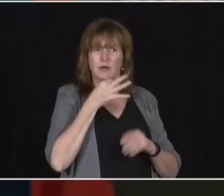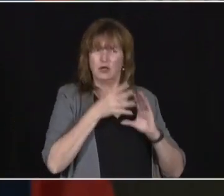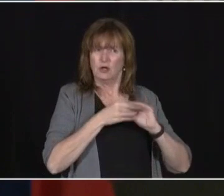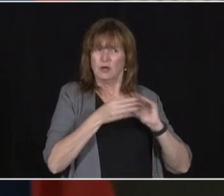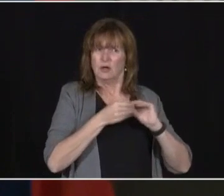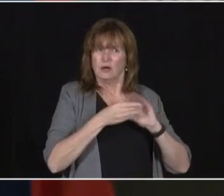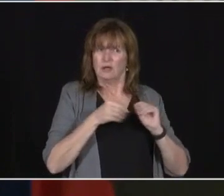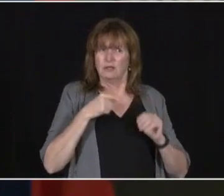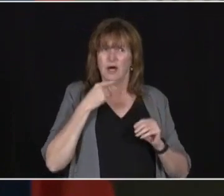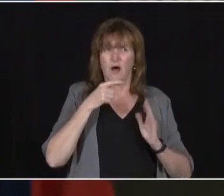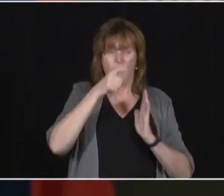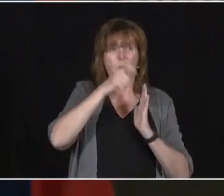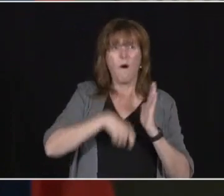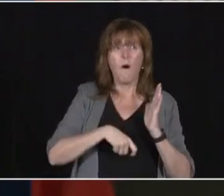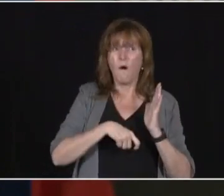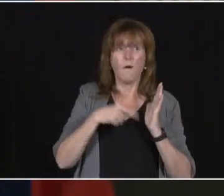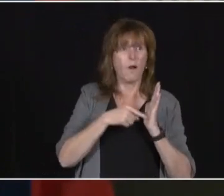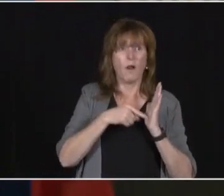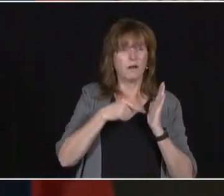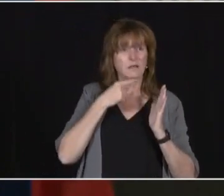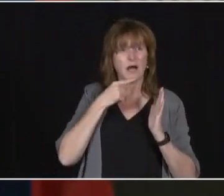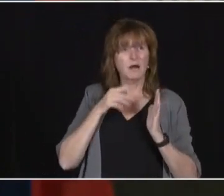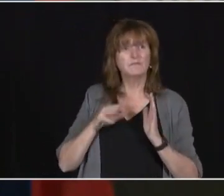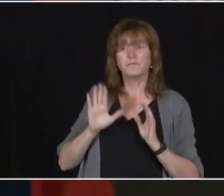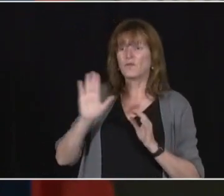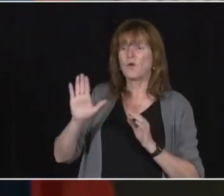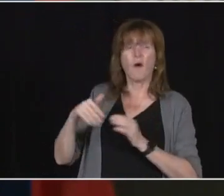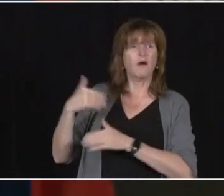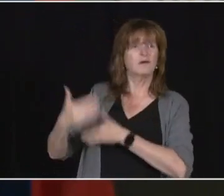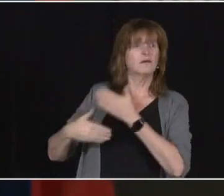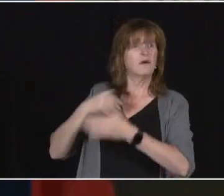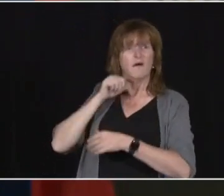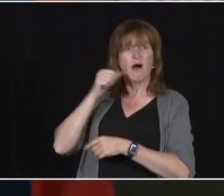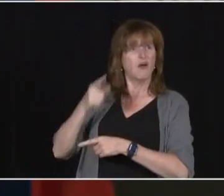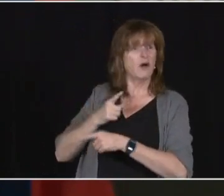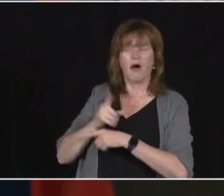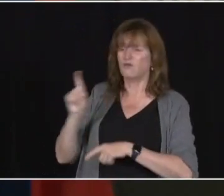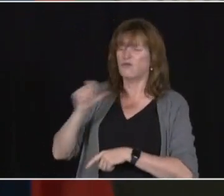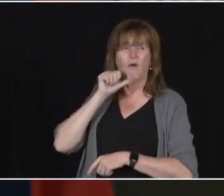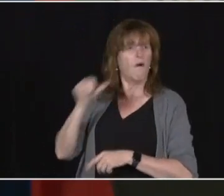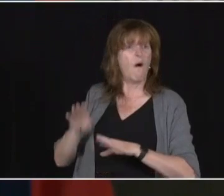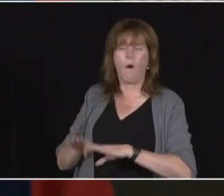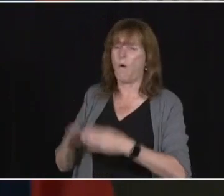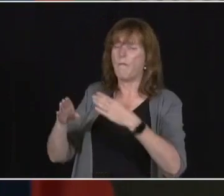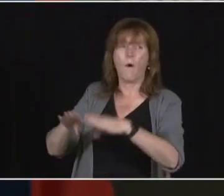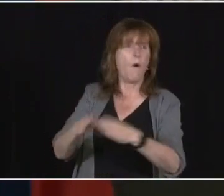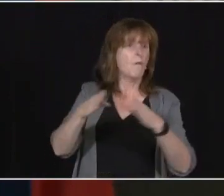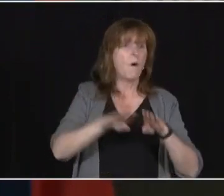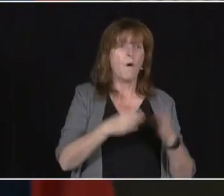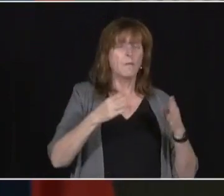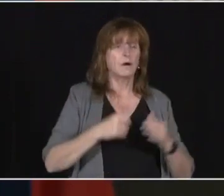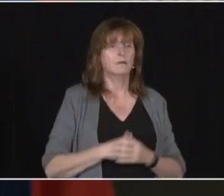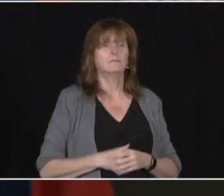you need to see consistent stages. How do you feel that a number of experts are coming out publicly against this position of